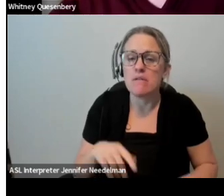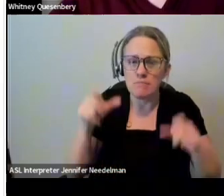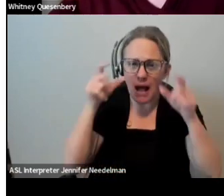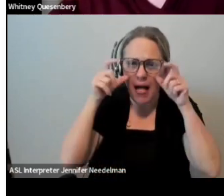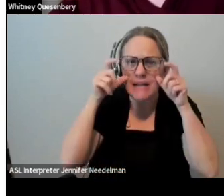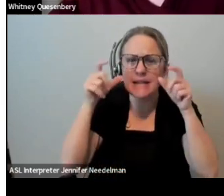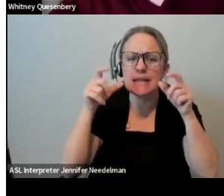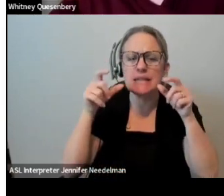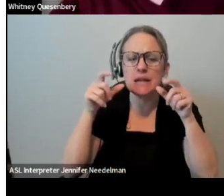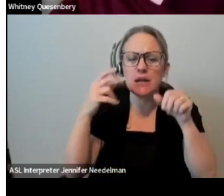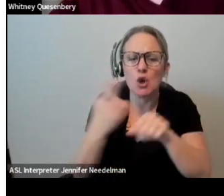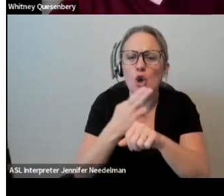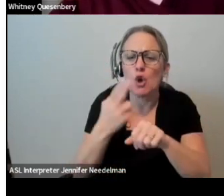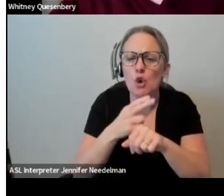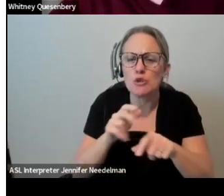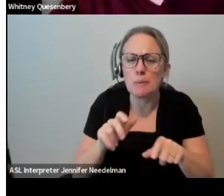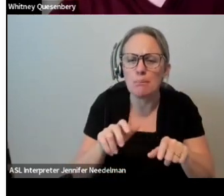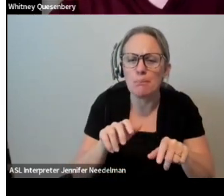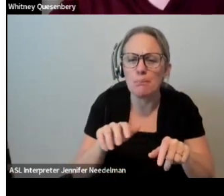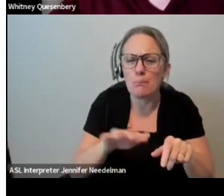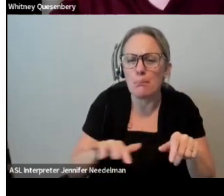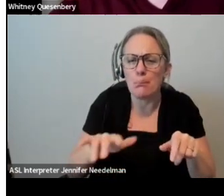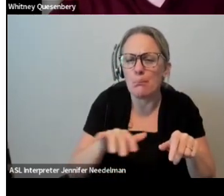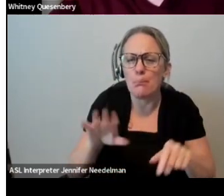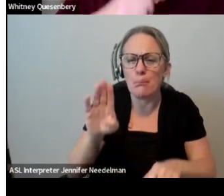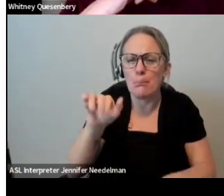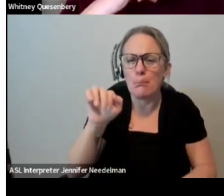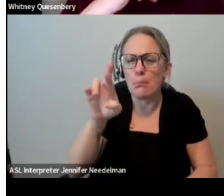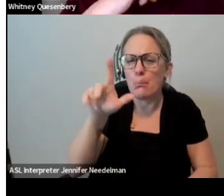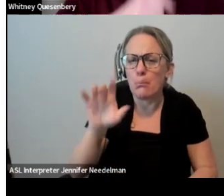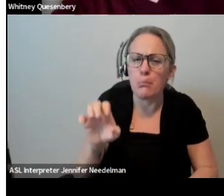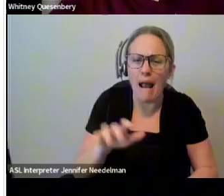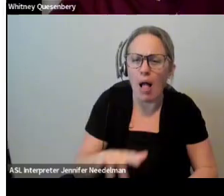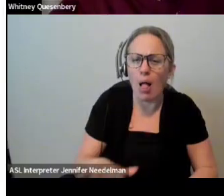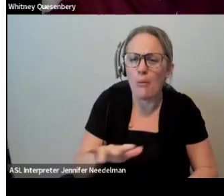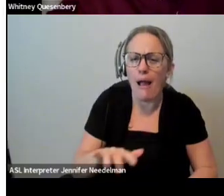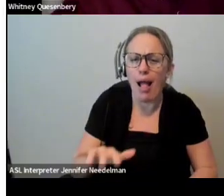and is using a braille note if you can see that closely on a small screen.